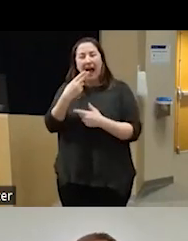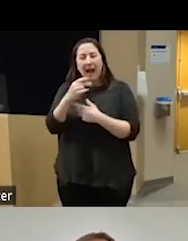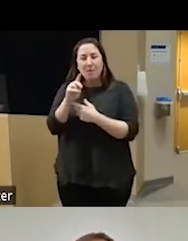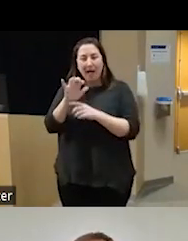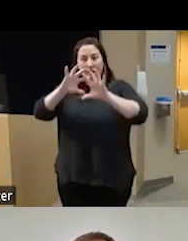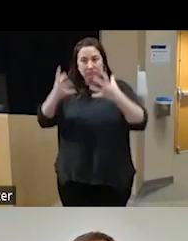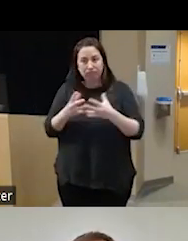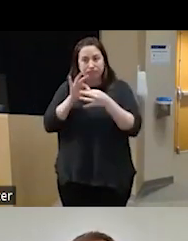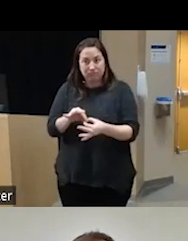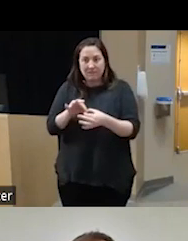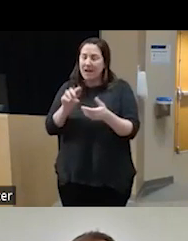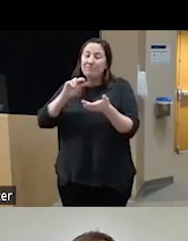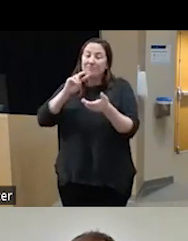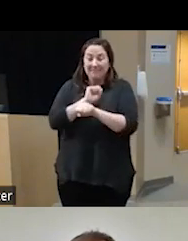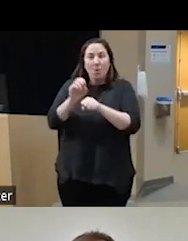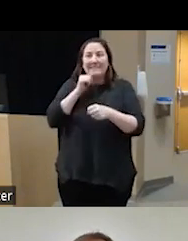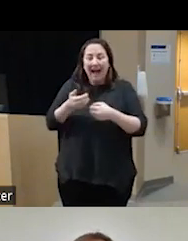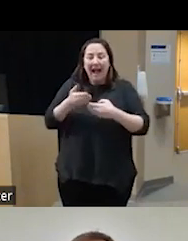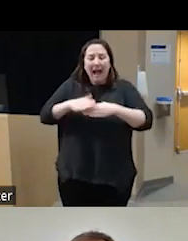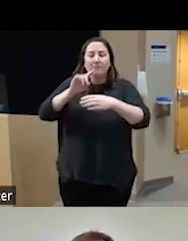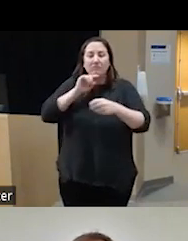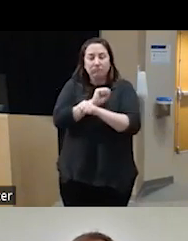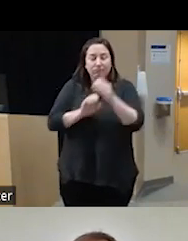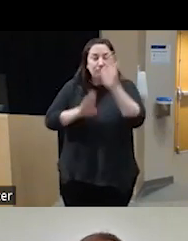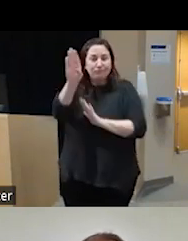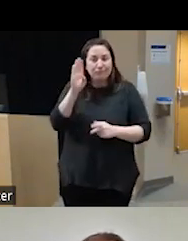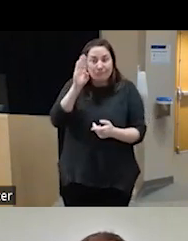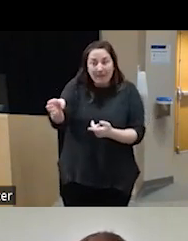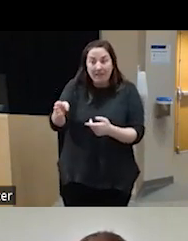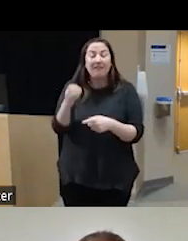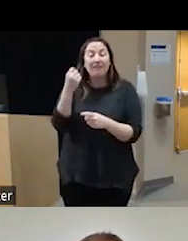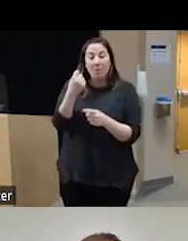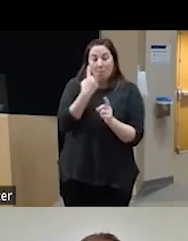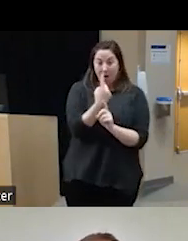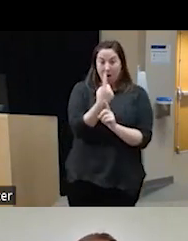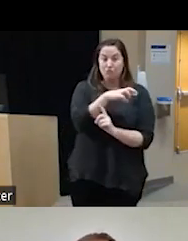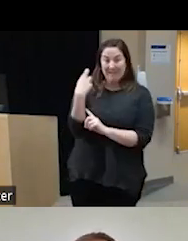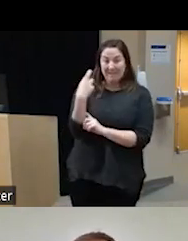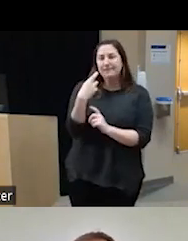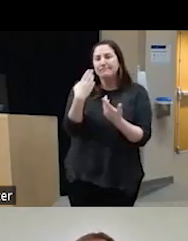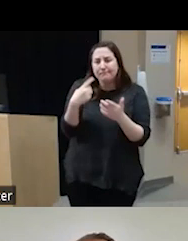Exponential you see here each one risk factor, whether it's higher BMI or smoking